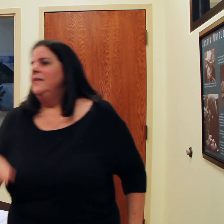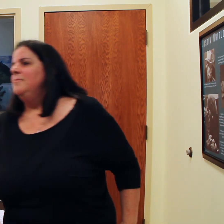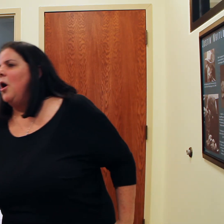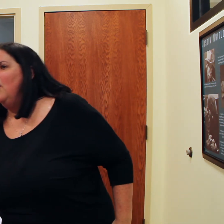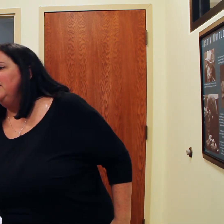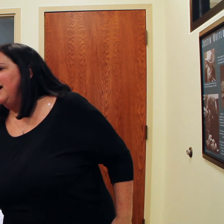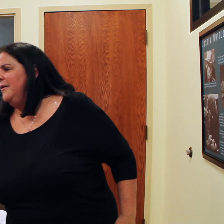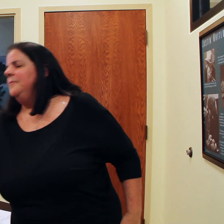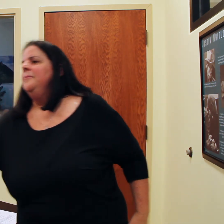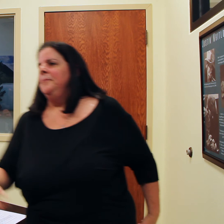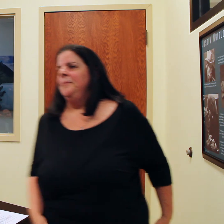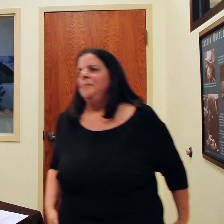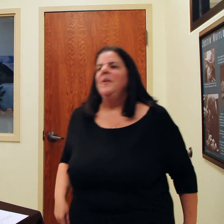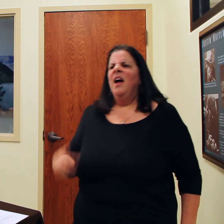It's Paul, yeah.